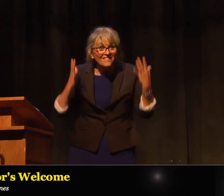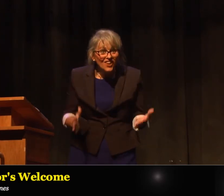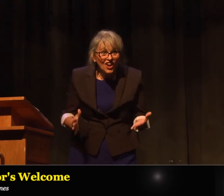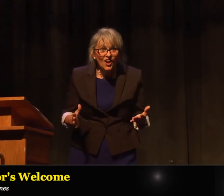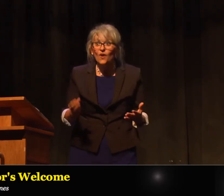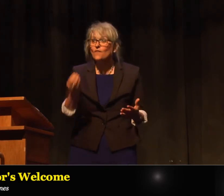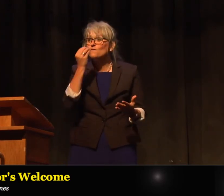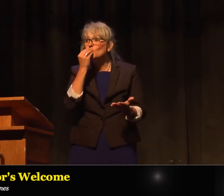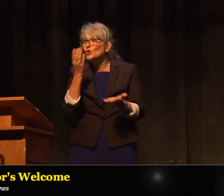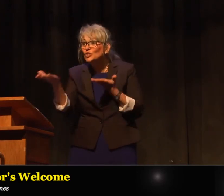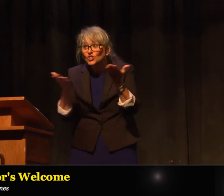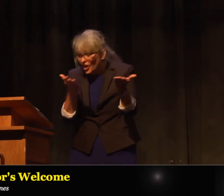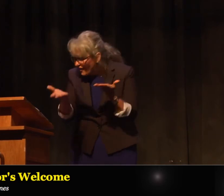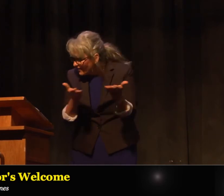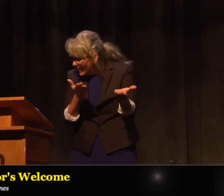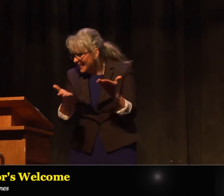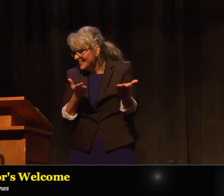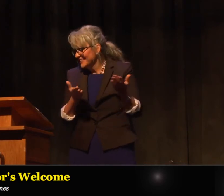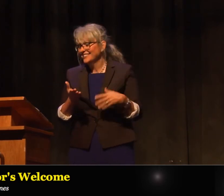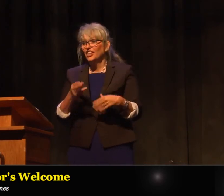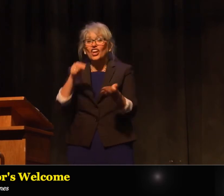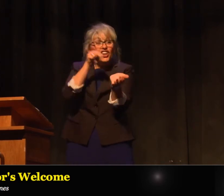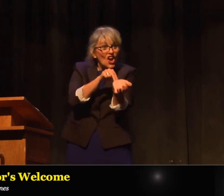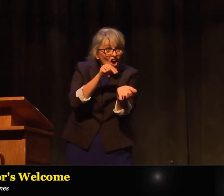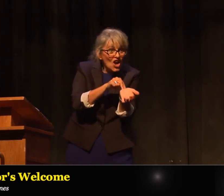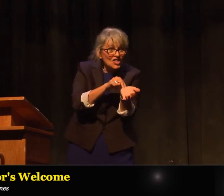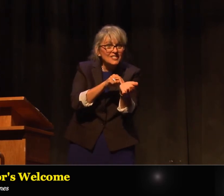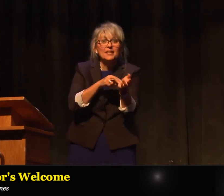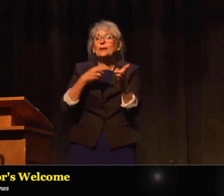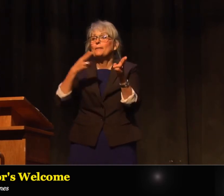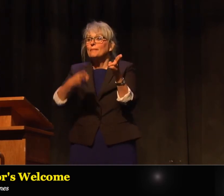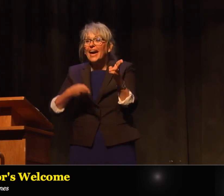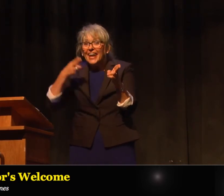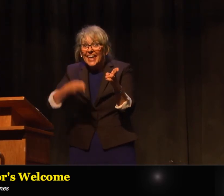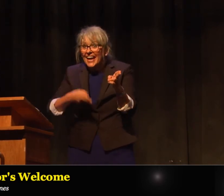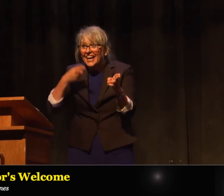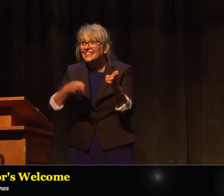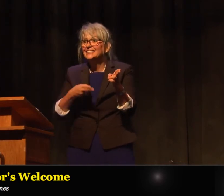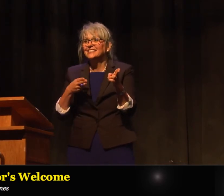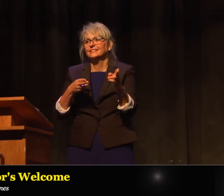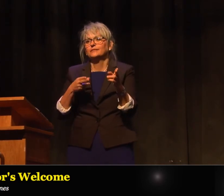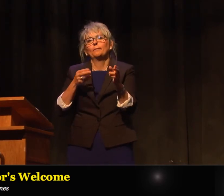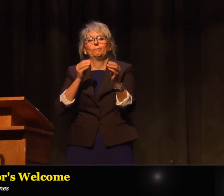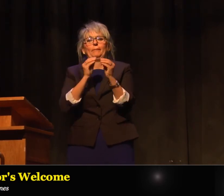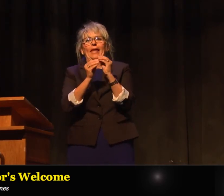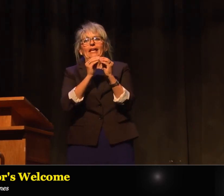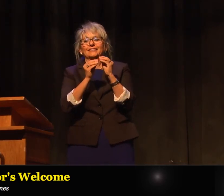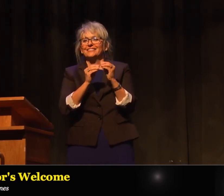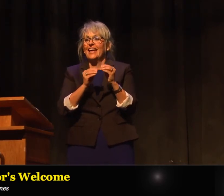the bus drivers, the food servers, the nurse, the maintenance,